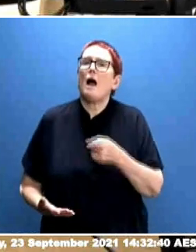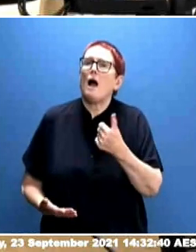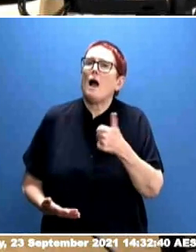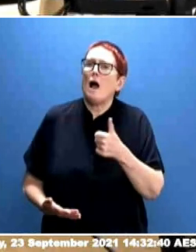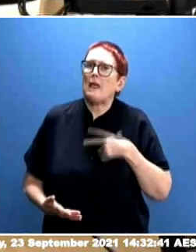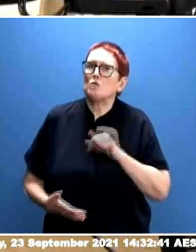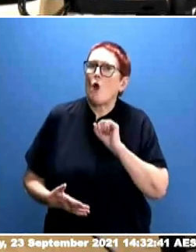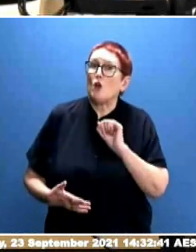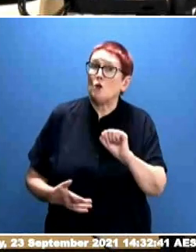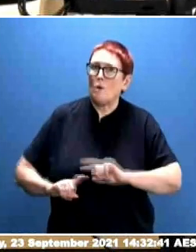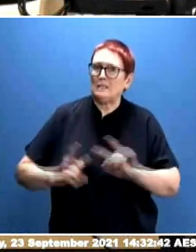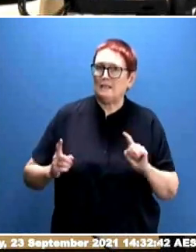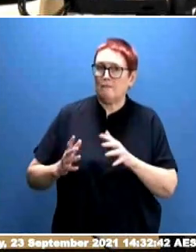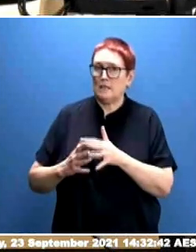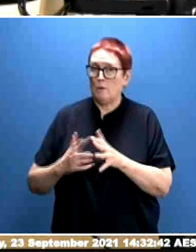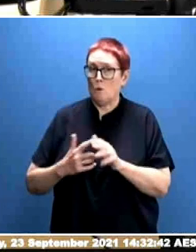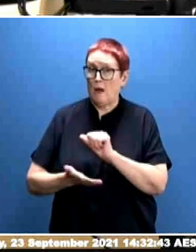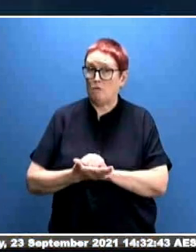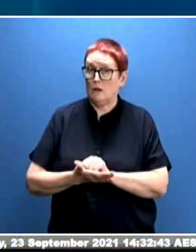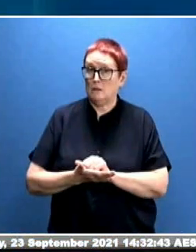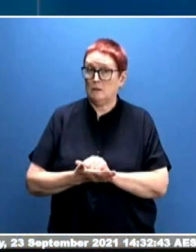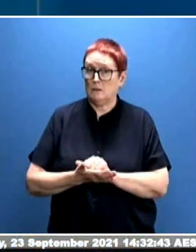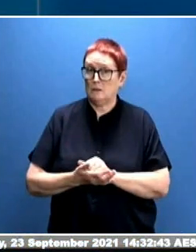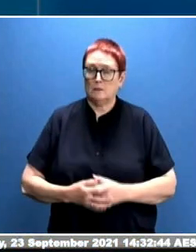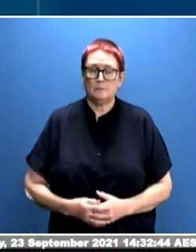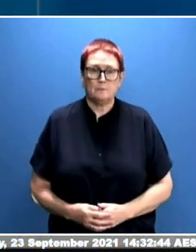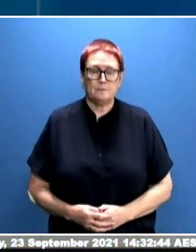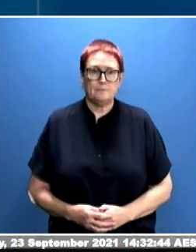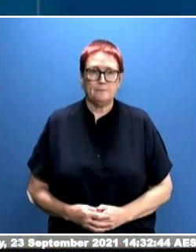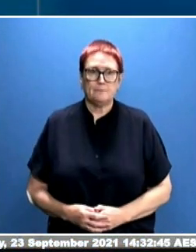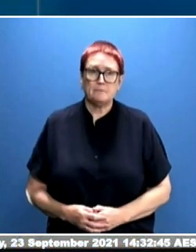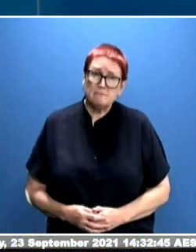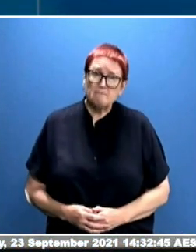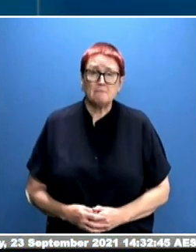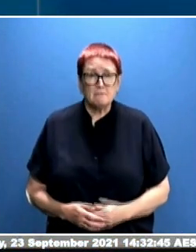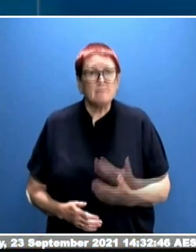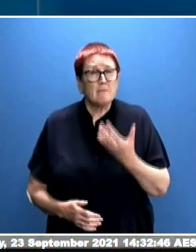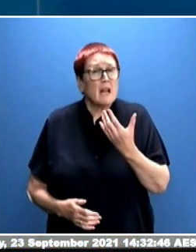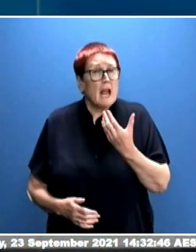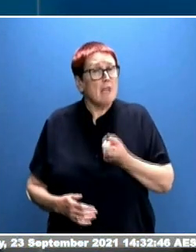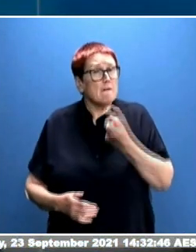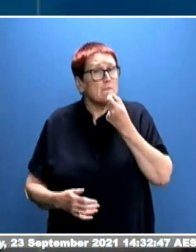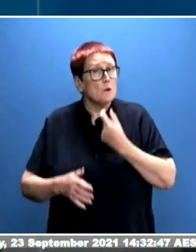model that we've heard about? I think there's a number of significant distinctions.